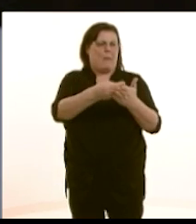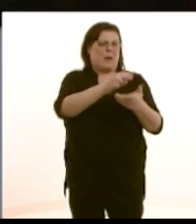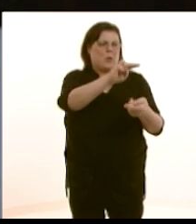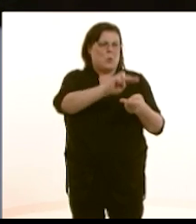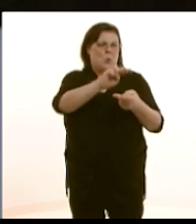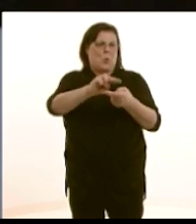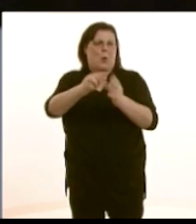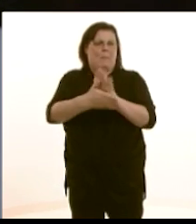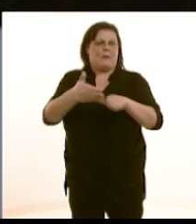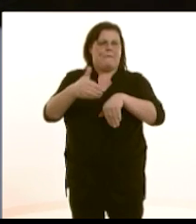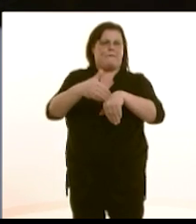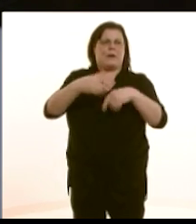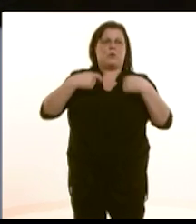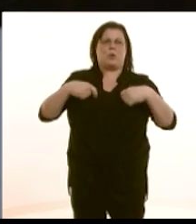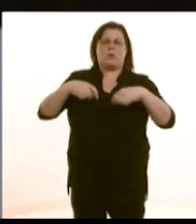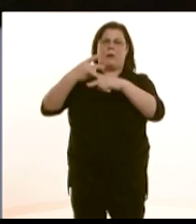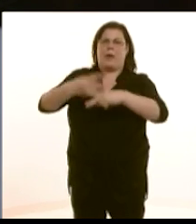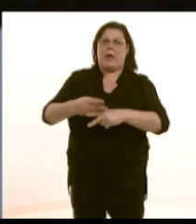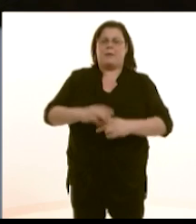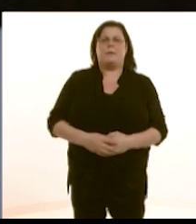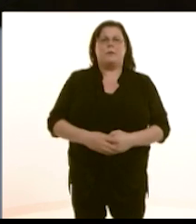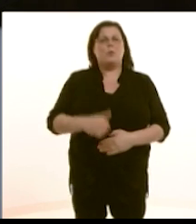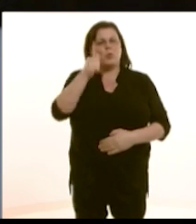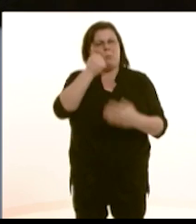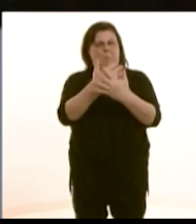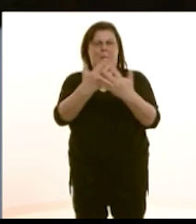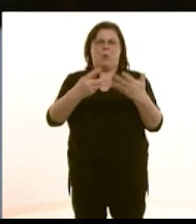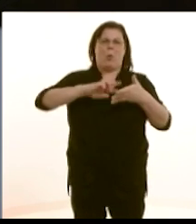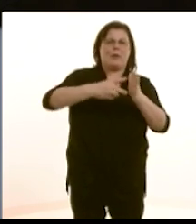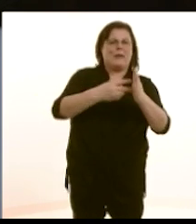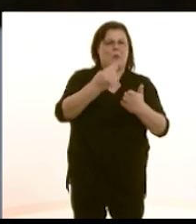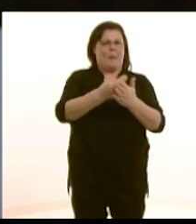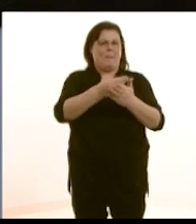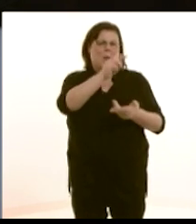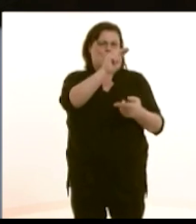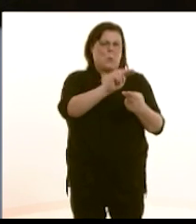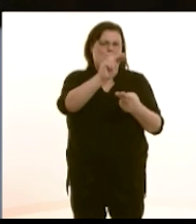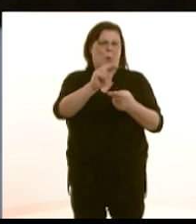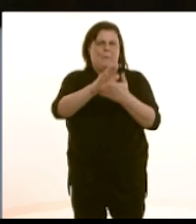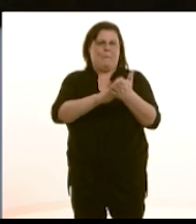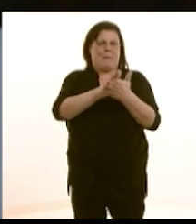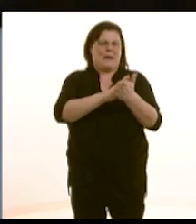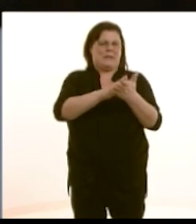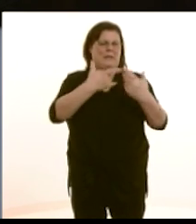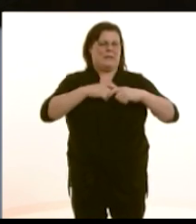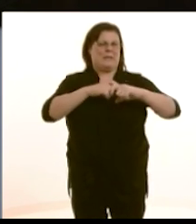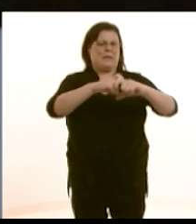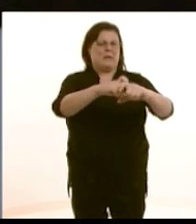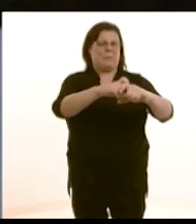has cut funding to many organisations in receipt of the sustainable social services grant and